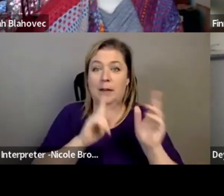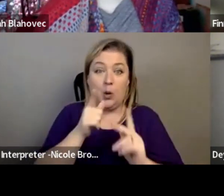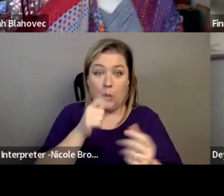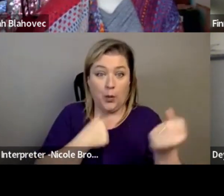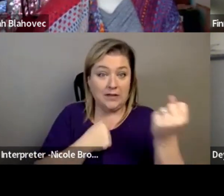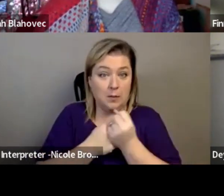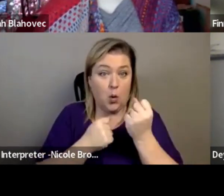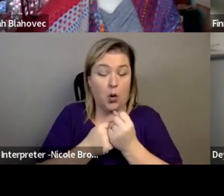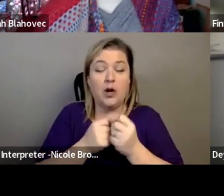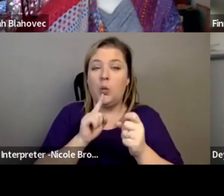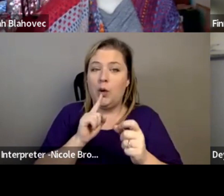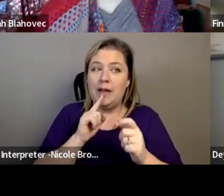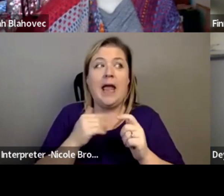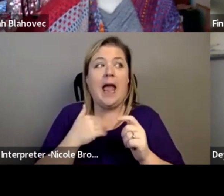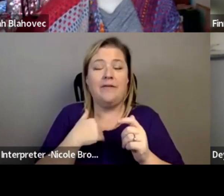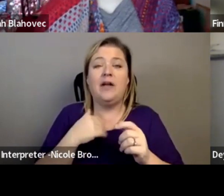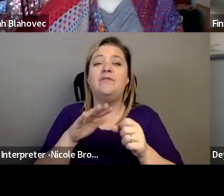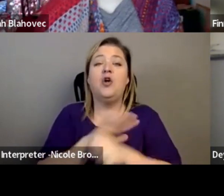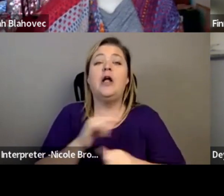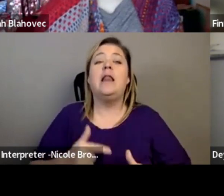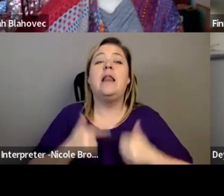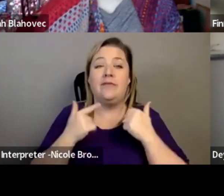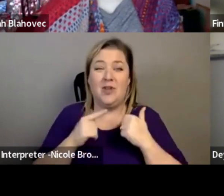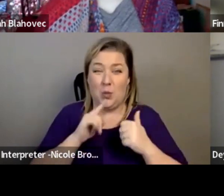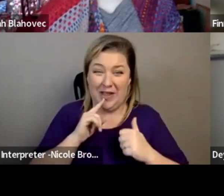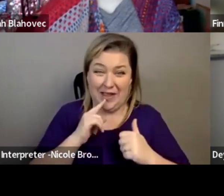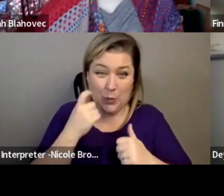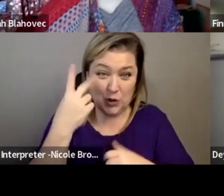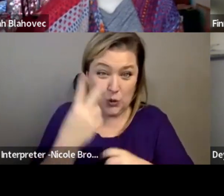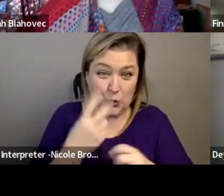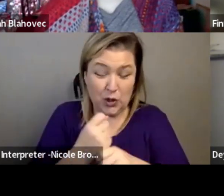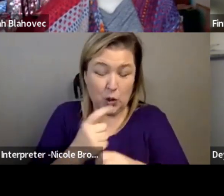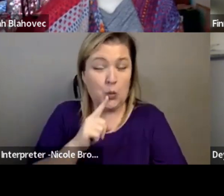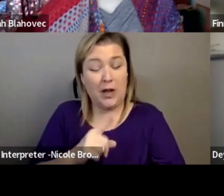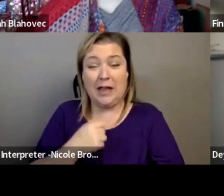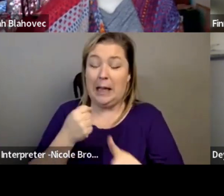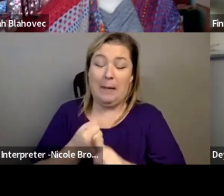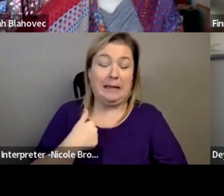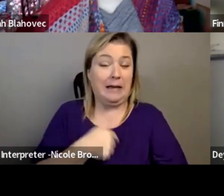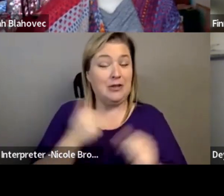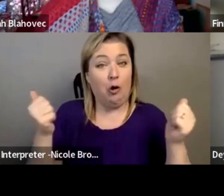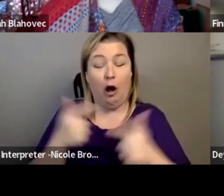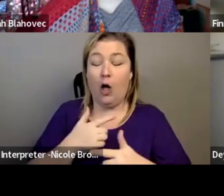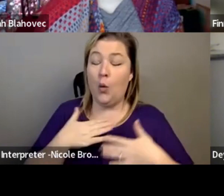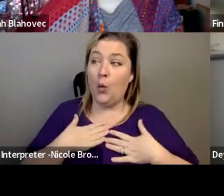lives to the fullest. The past two years have been an eye opener for all of us all. And if we are here today, we need to